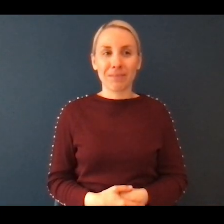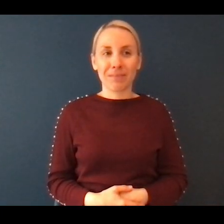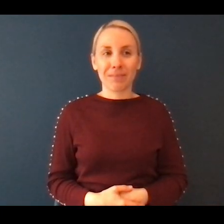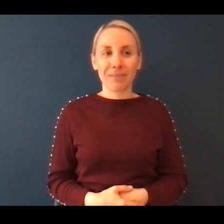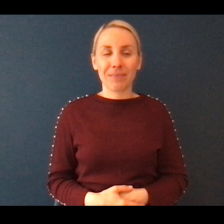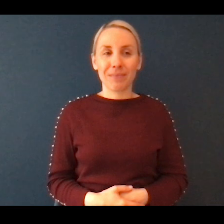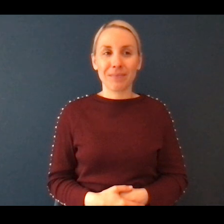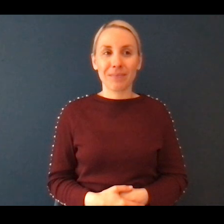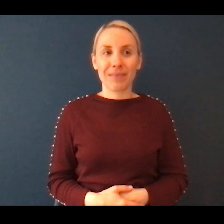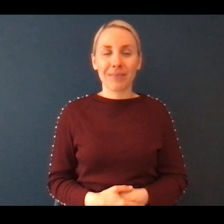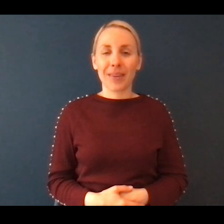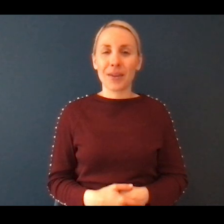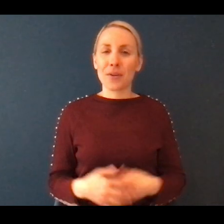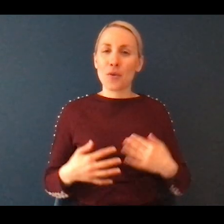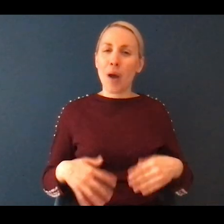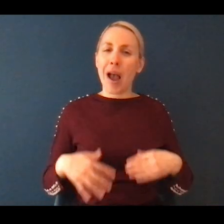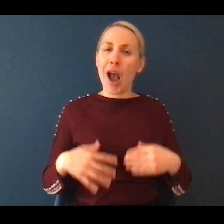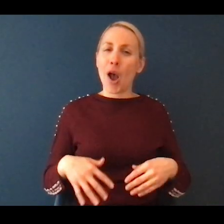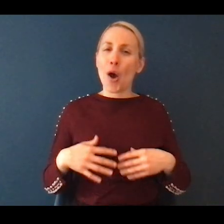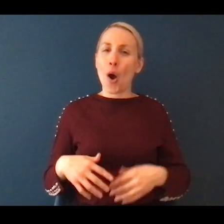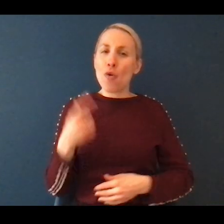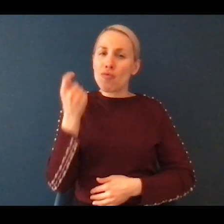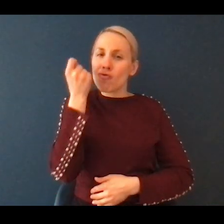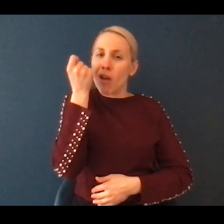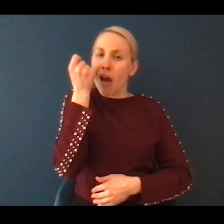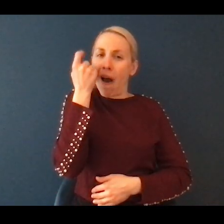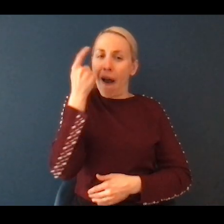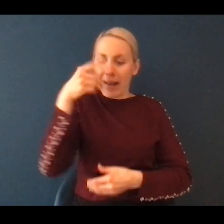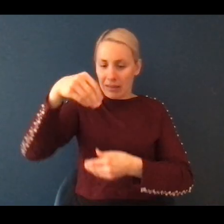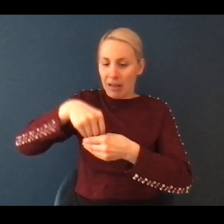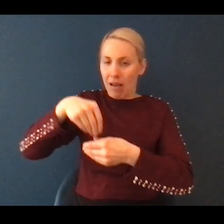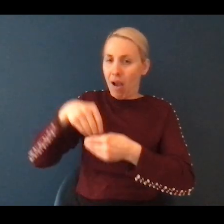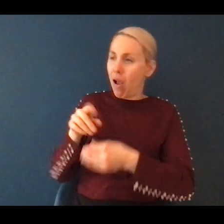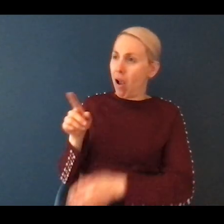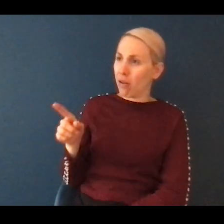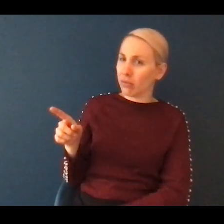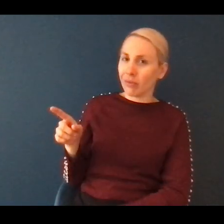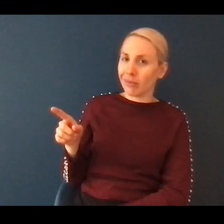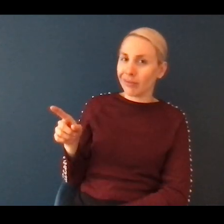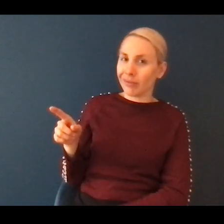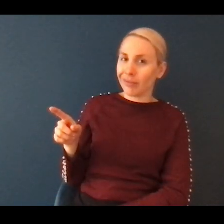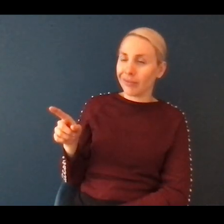application also that the idea was really a really key part that um the idea for your